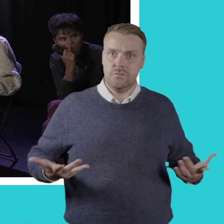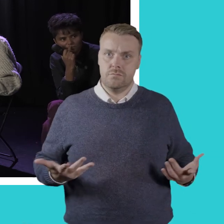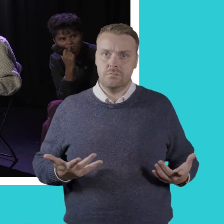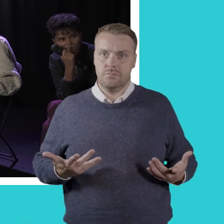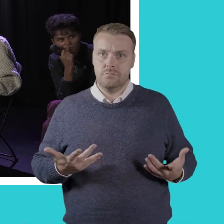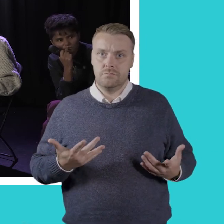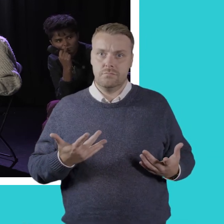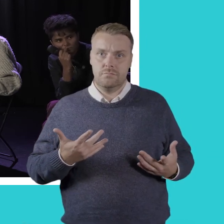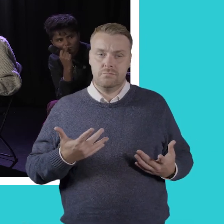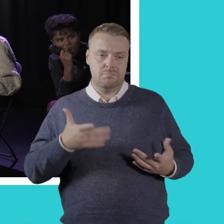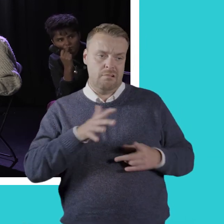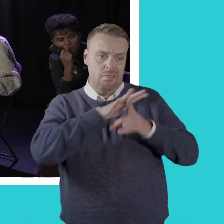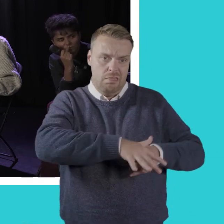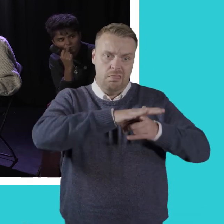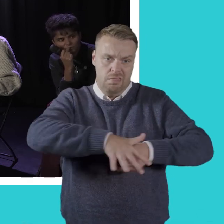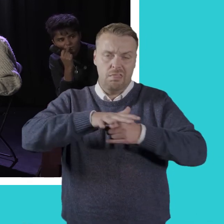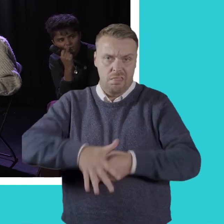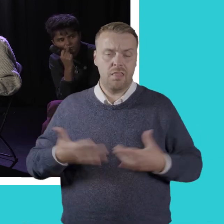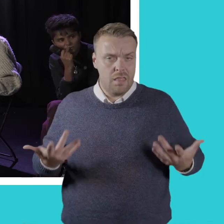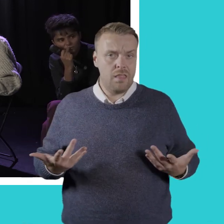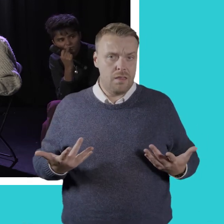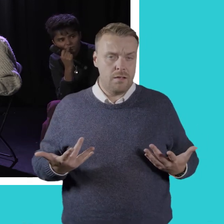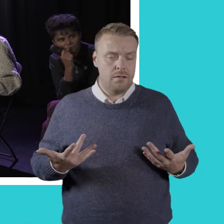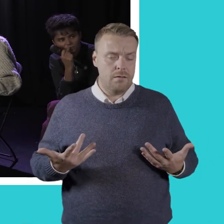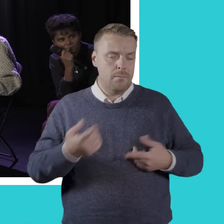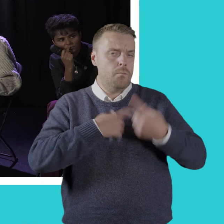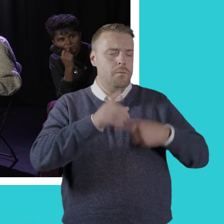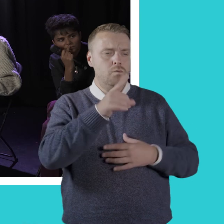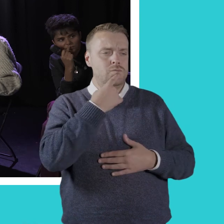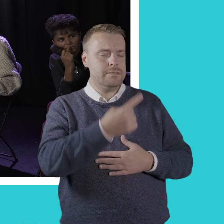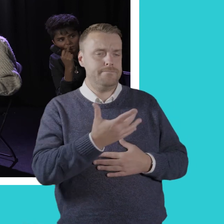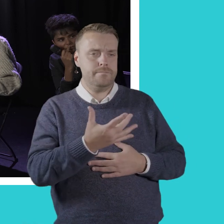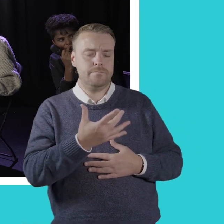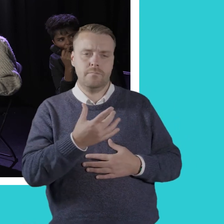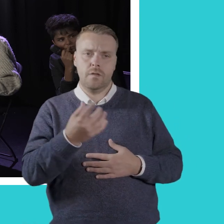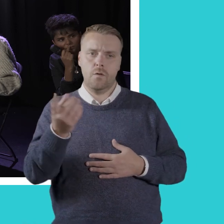marginalisation. And I just kind of going back to what you were saying about what can businesses do